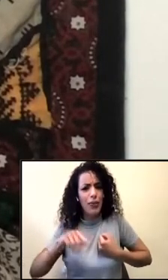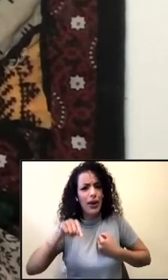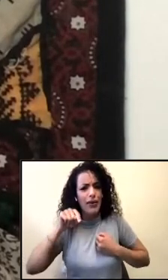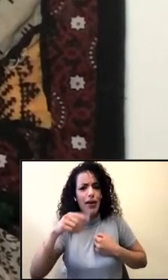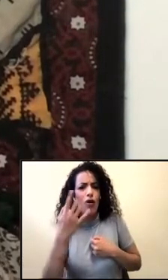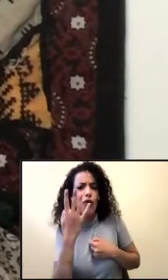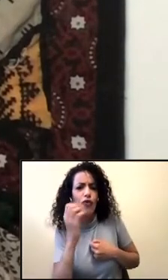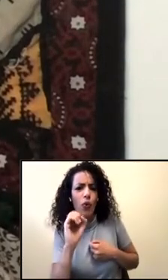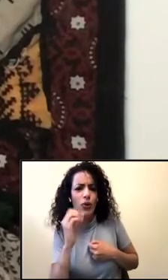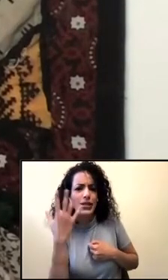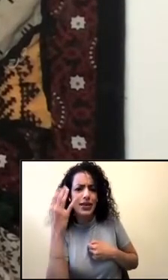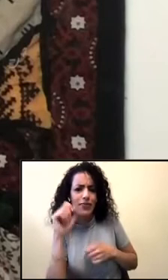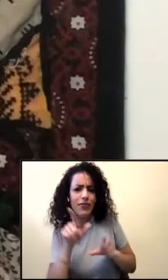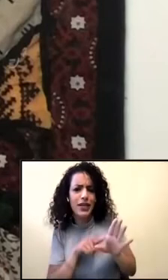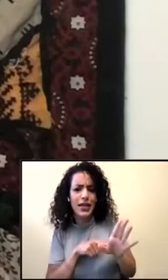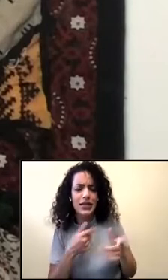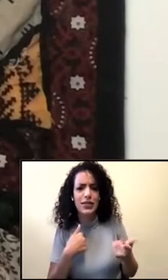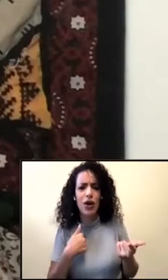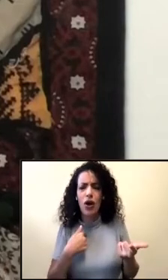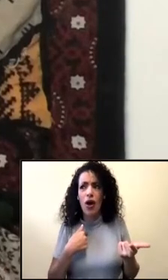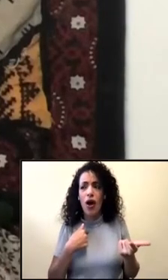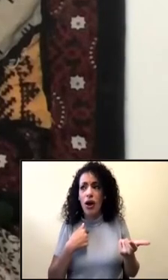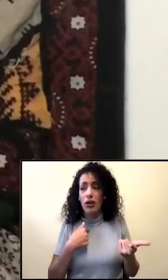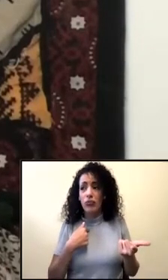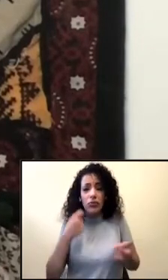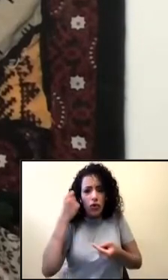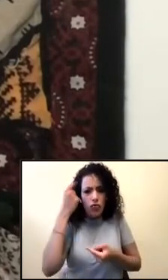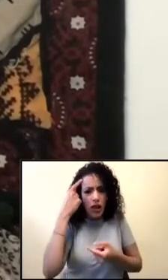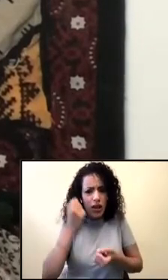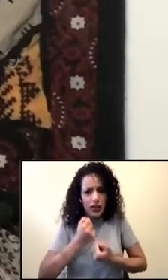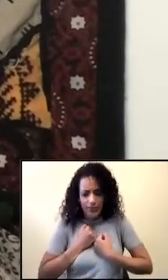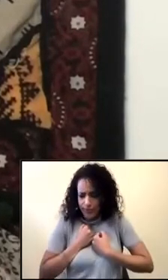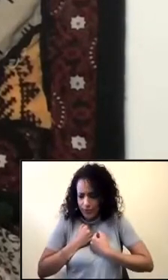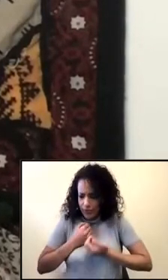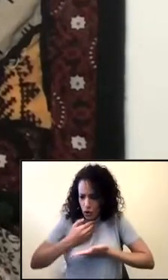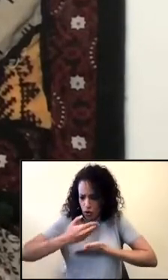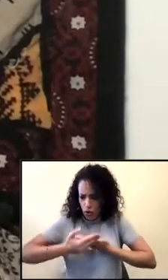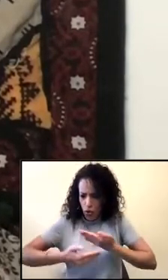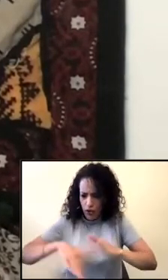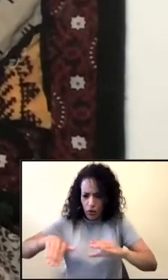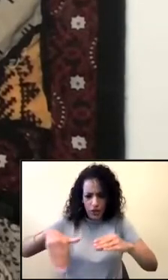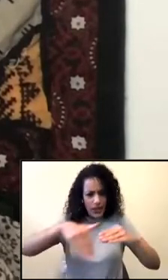realize that your stories aren't part of that narrative. Even though in school, it's, you know,